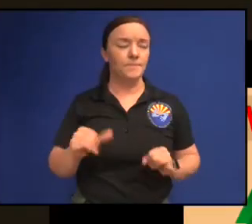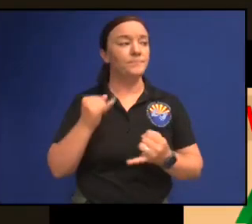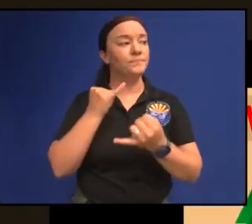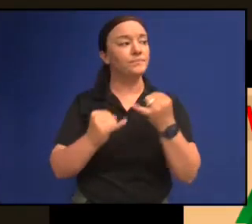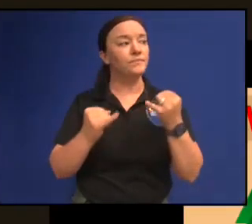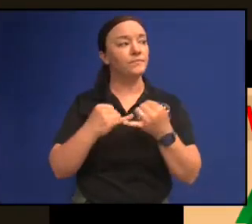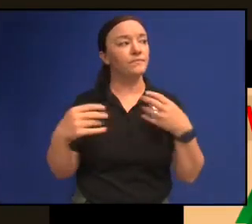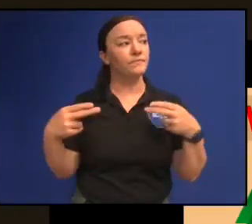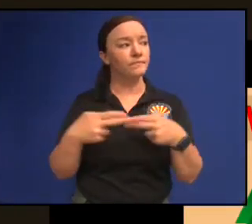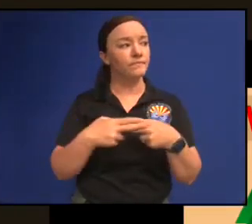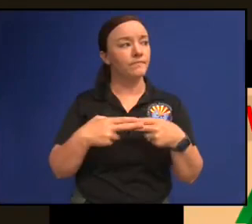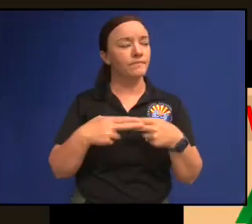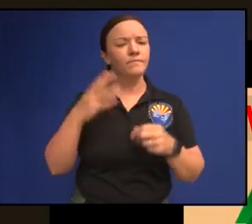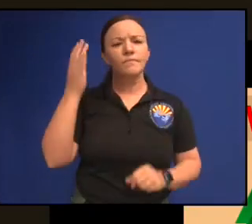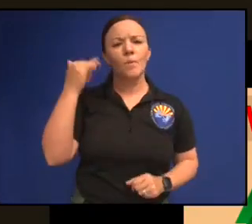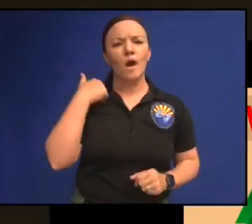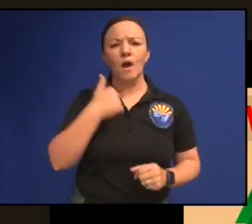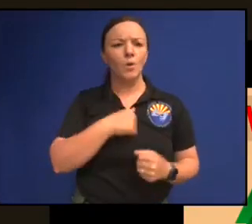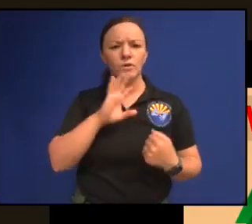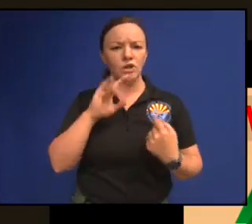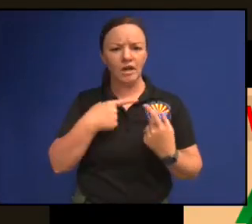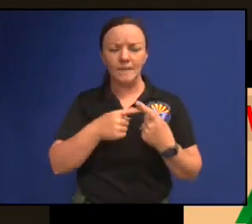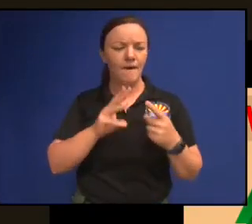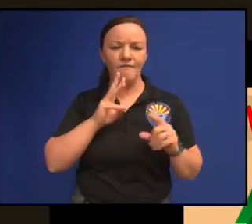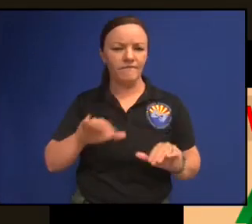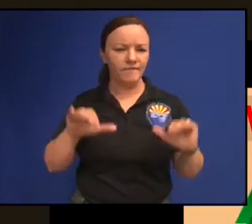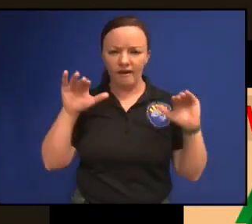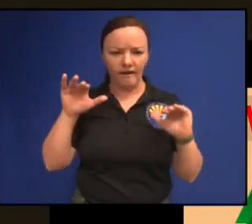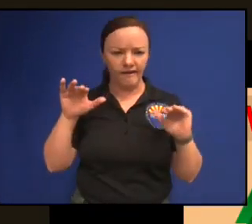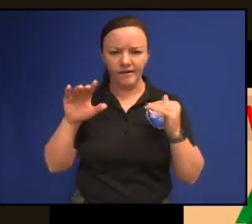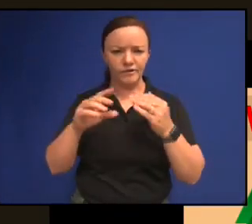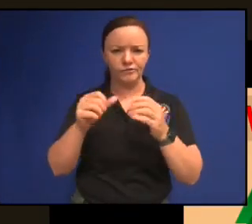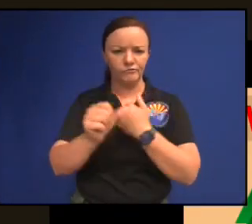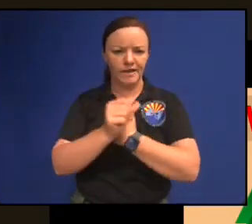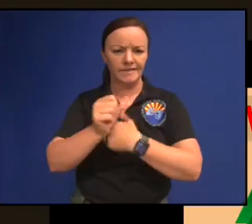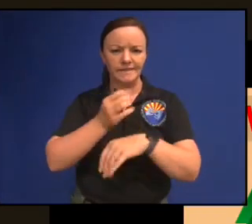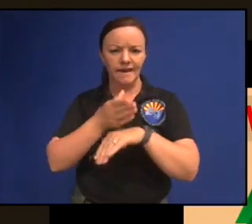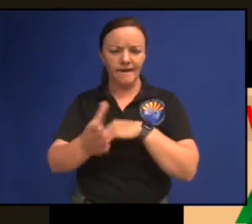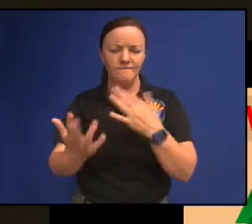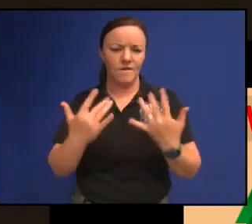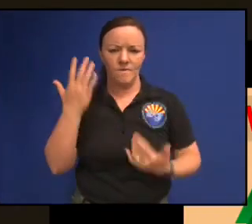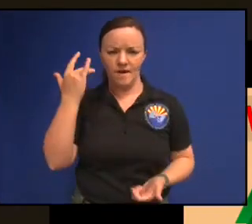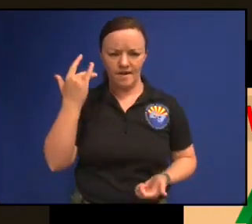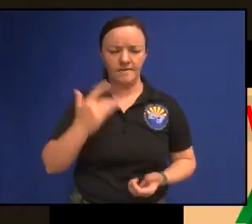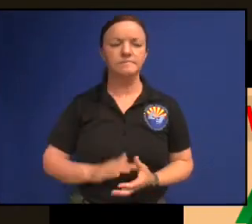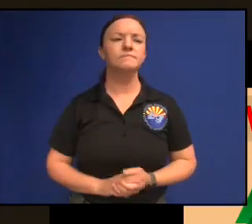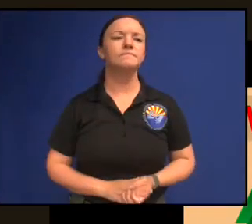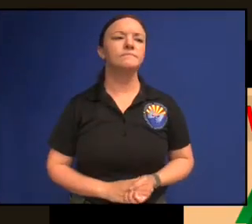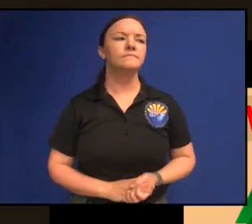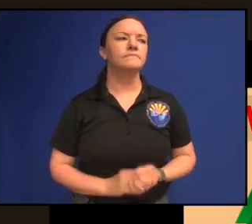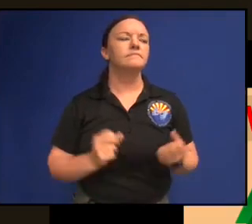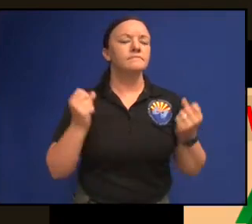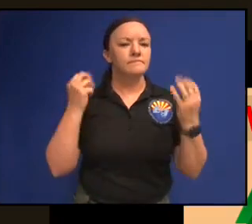AND LASTLY, WHY ARE WE TALKING ABOUT FLOOD RISK AND DEBRIS FLOW AFTER A FIRE. FOR YEARS, UNDERNEATH ALL THESE TREES IN THE FOREST,